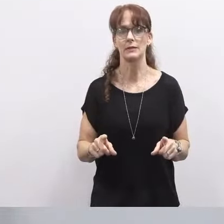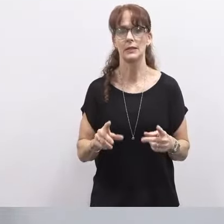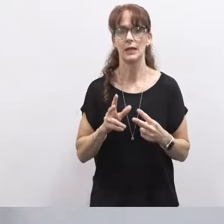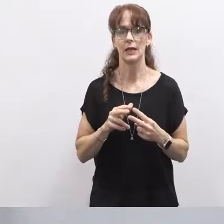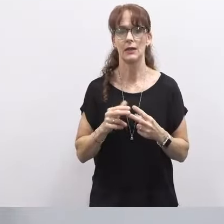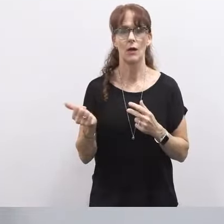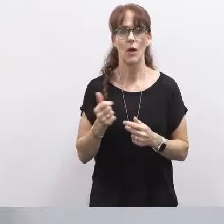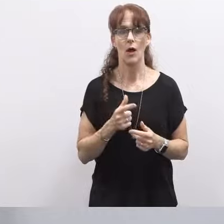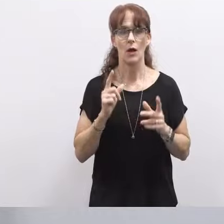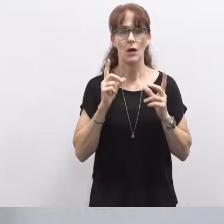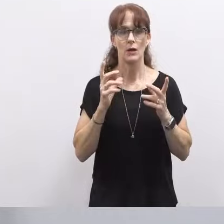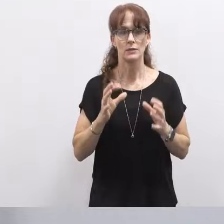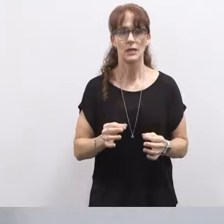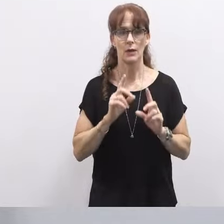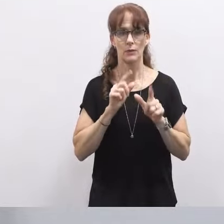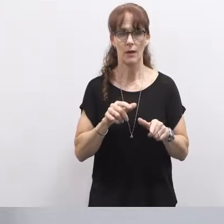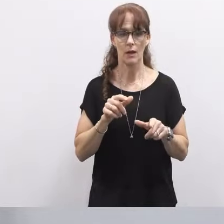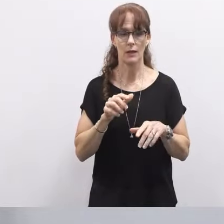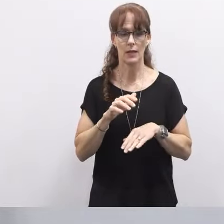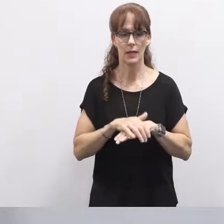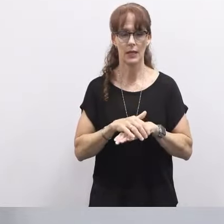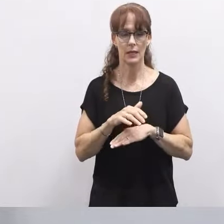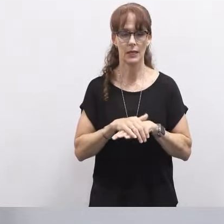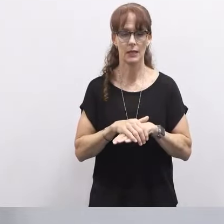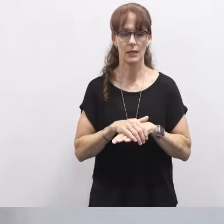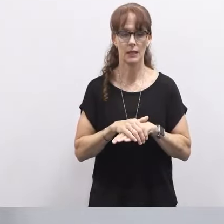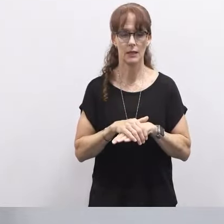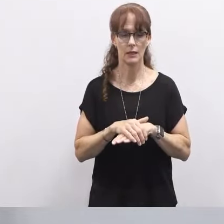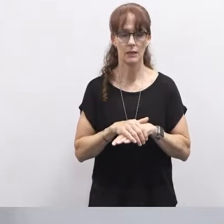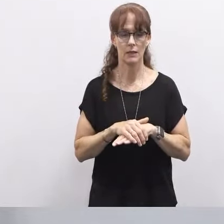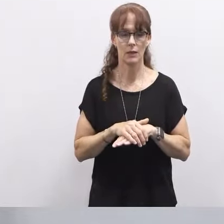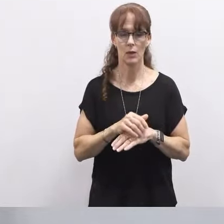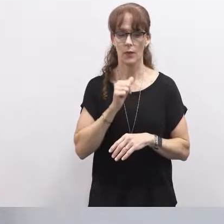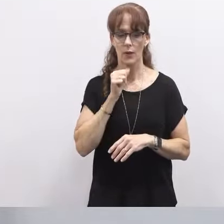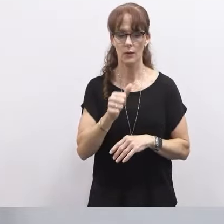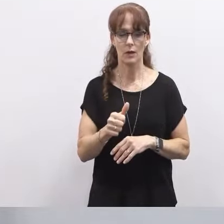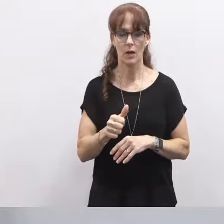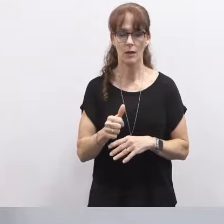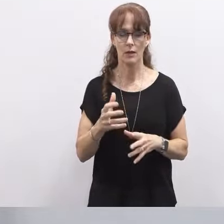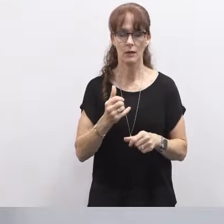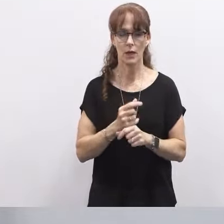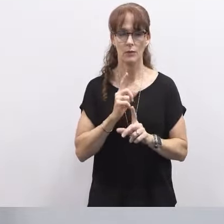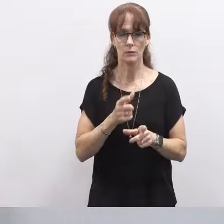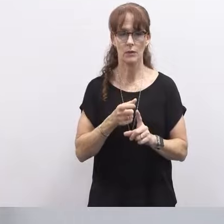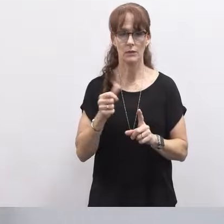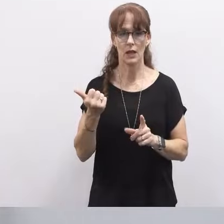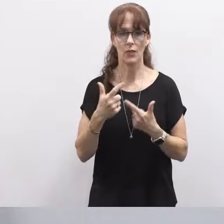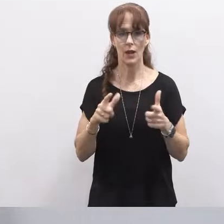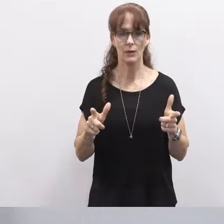has decided to respond in English or there just hasn't been, we just haven't gotten the responses in other languages.